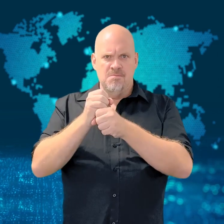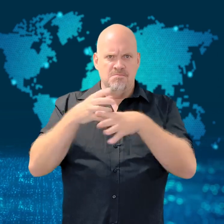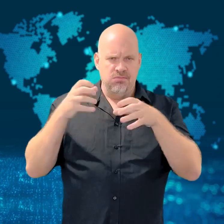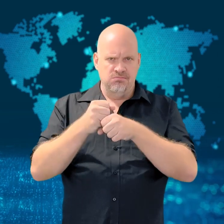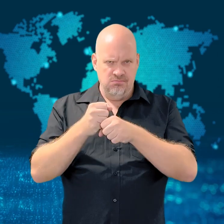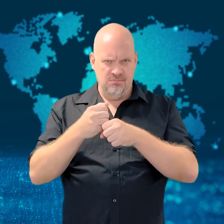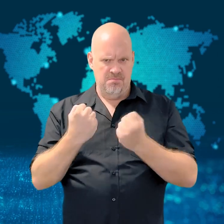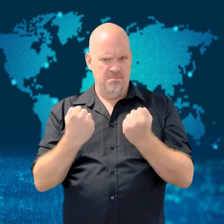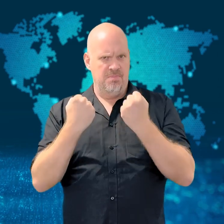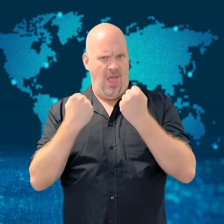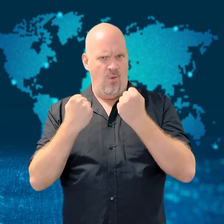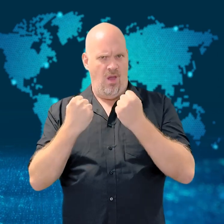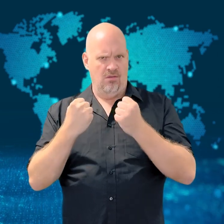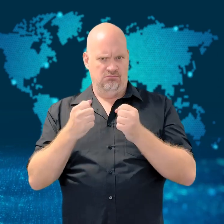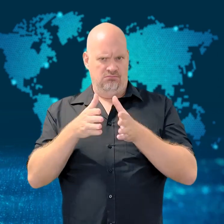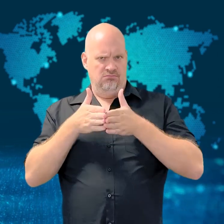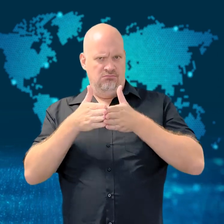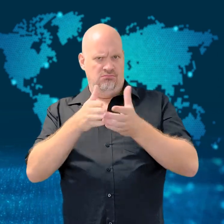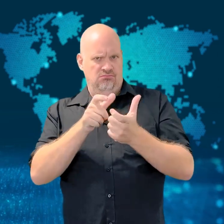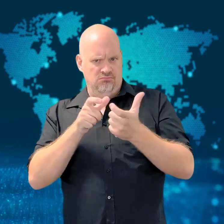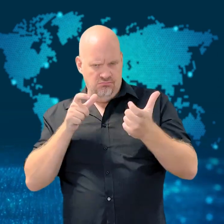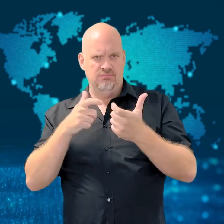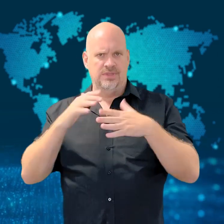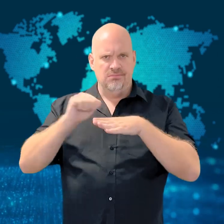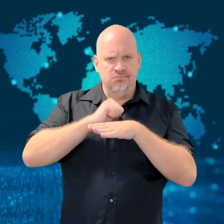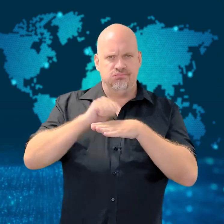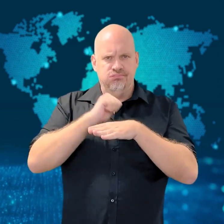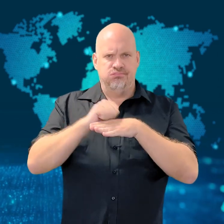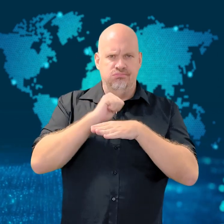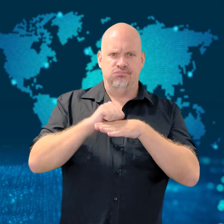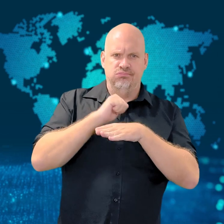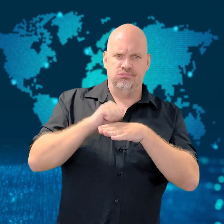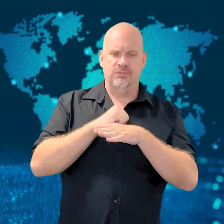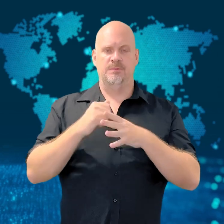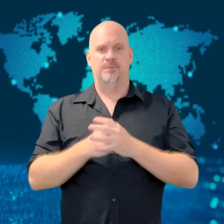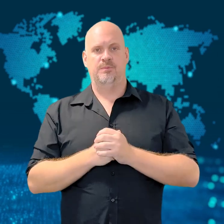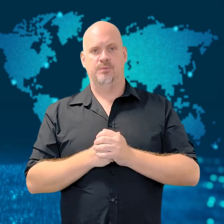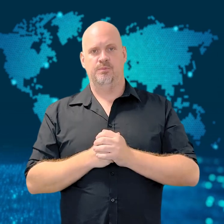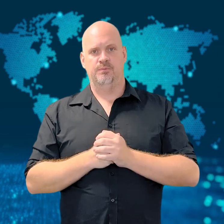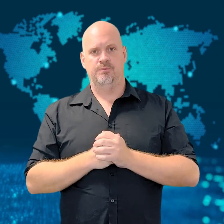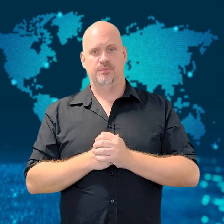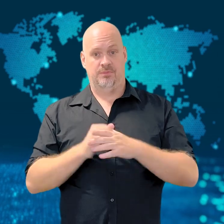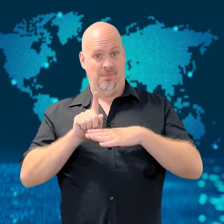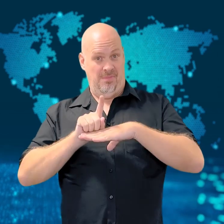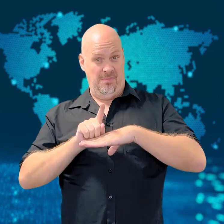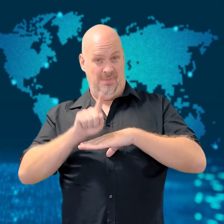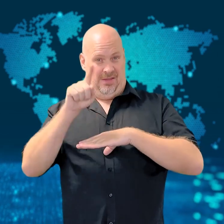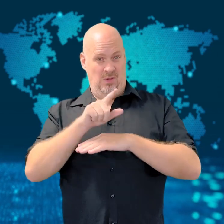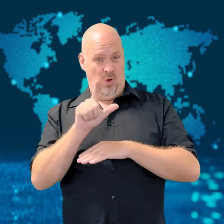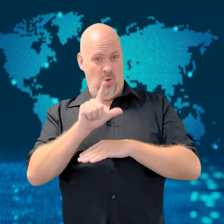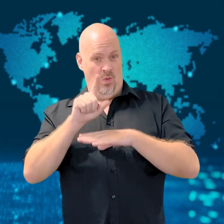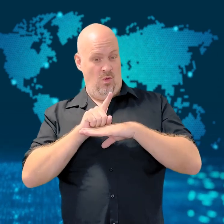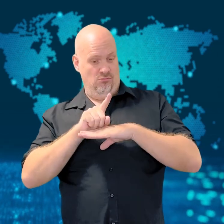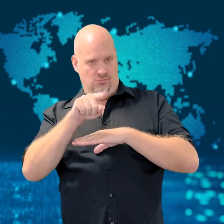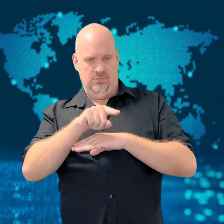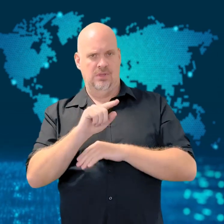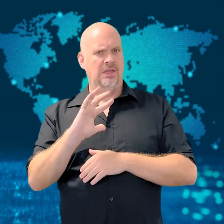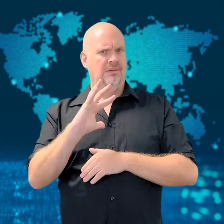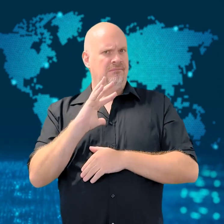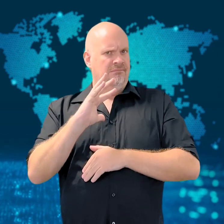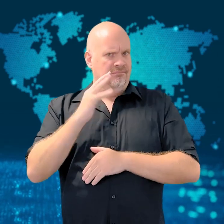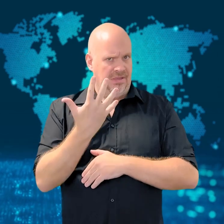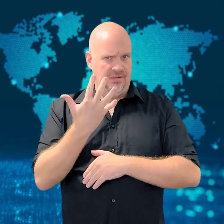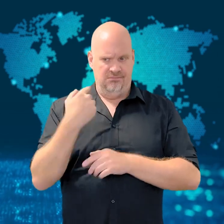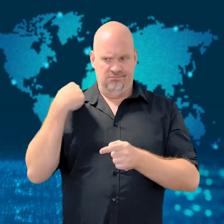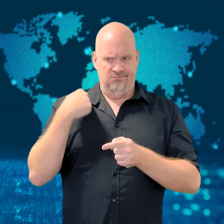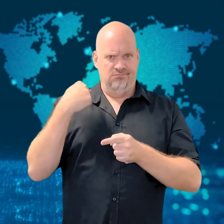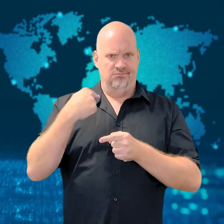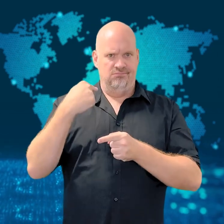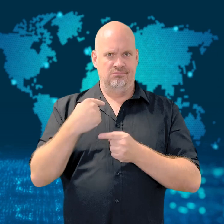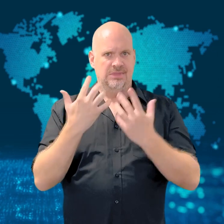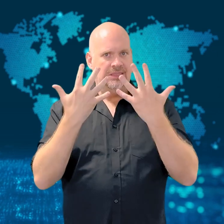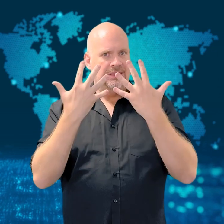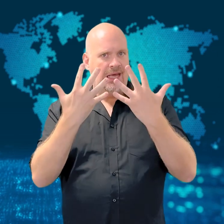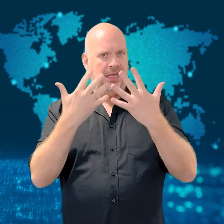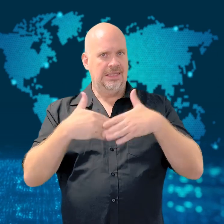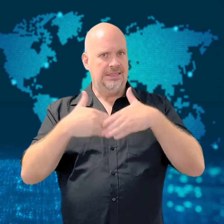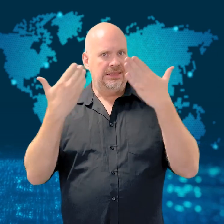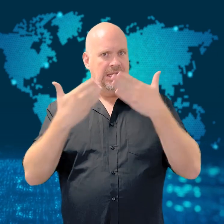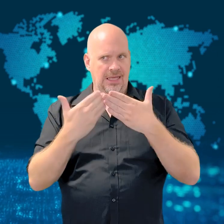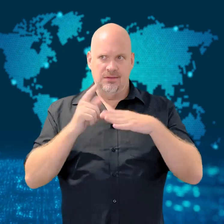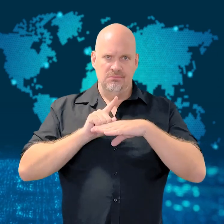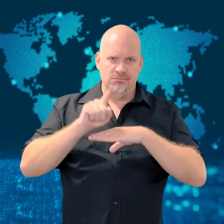This missile was North Korea's fifth weapons test in the last ten days.